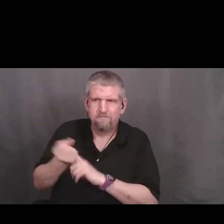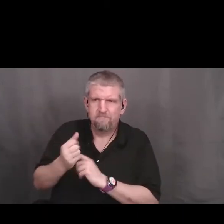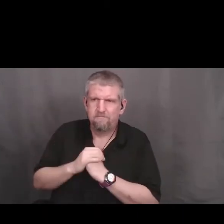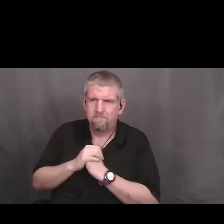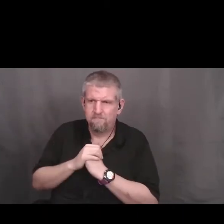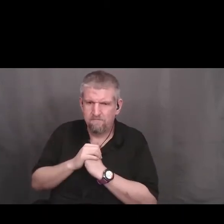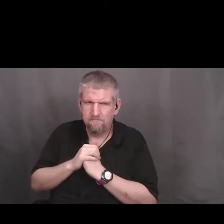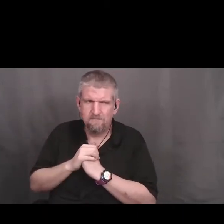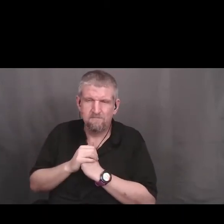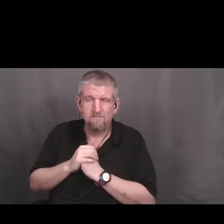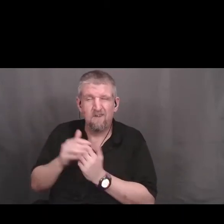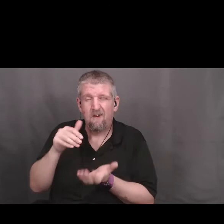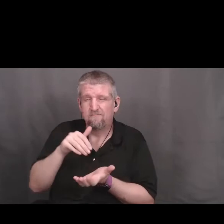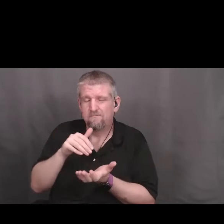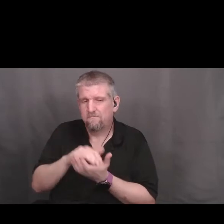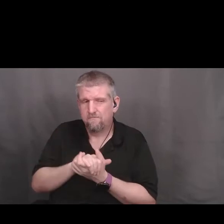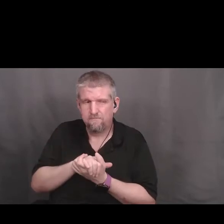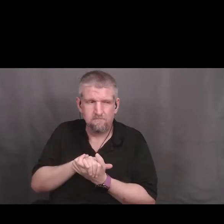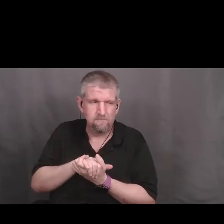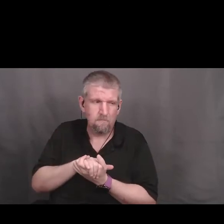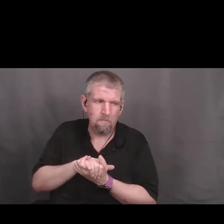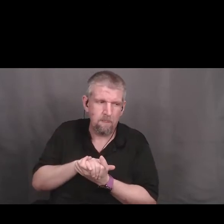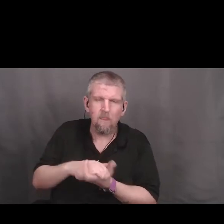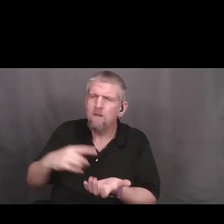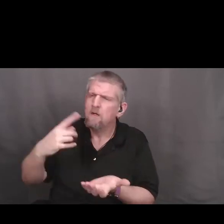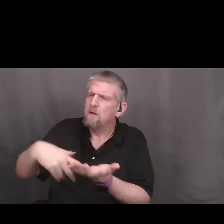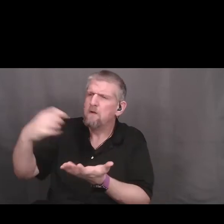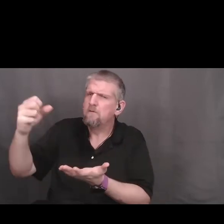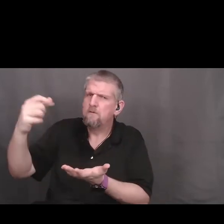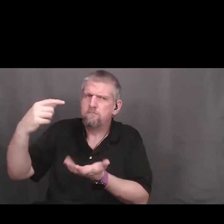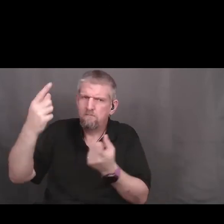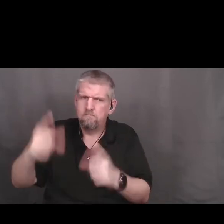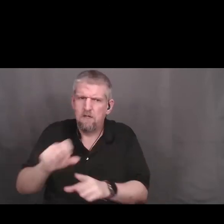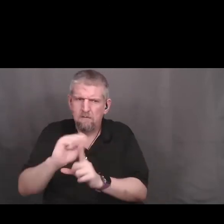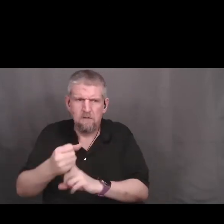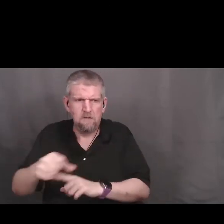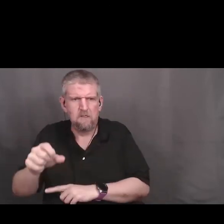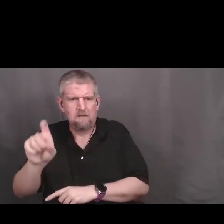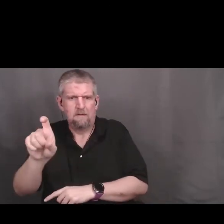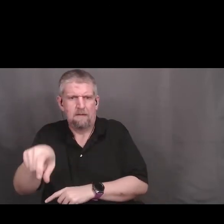nine times out of 10, surely, there are some times where it is necessary, but nine times out of 10,